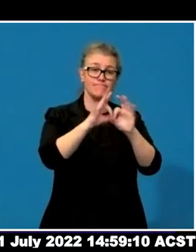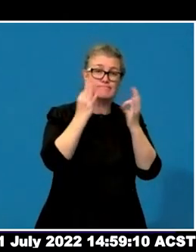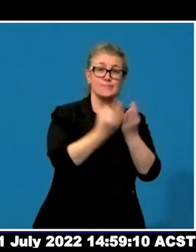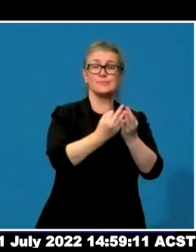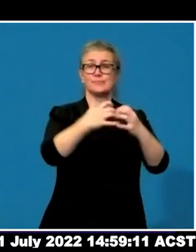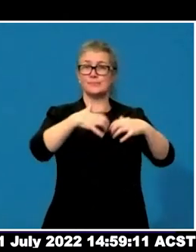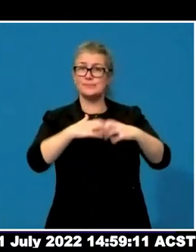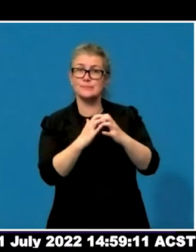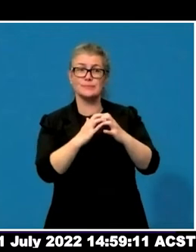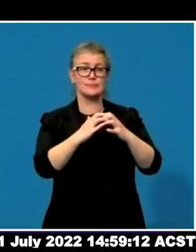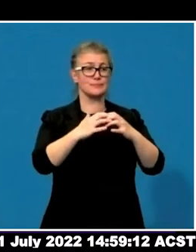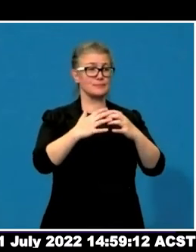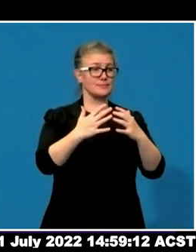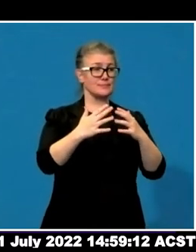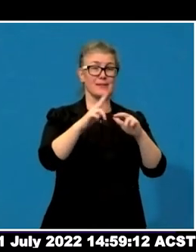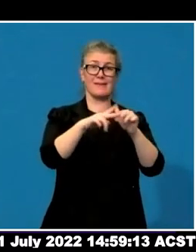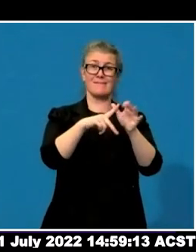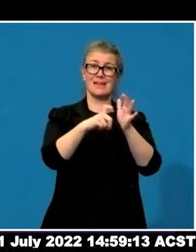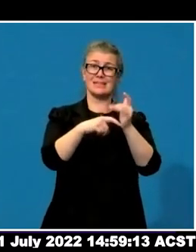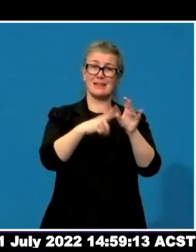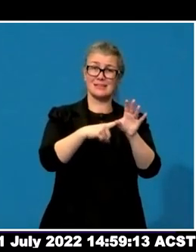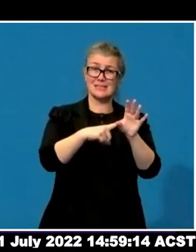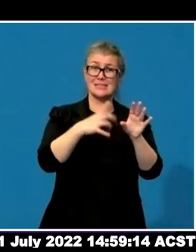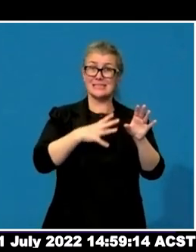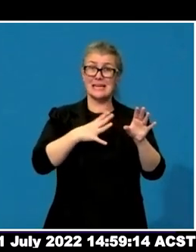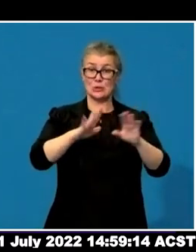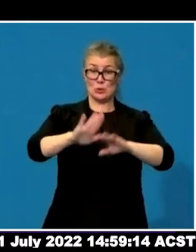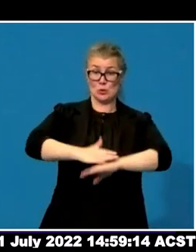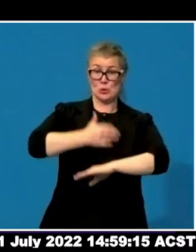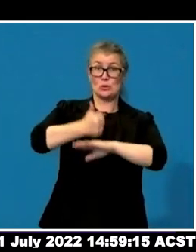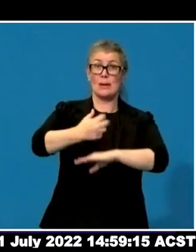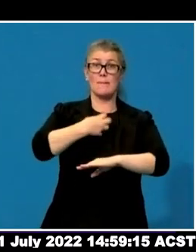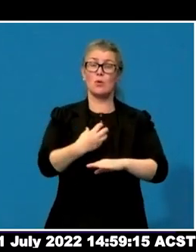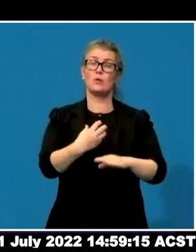If it is that we look at Alice Springs Hospital, for instance, I've had instances